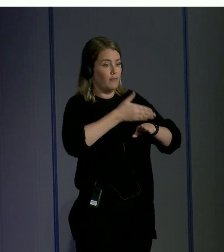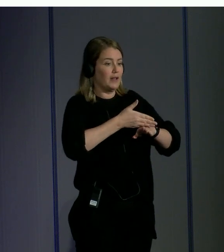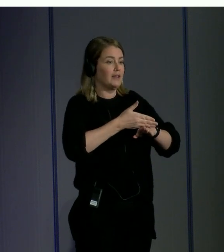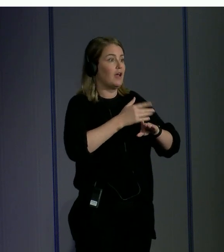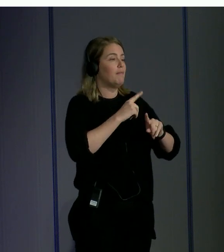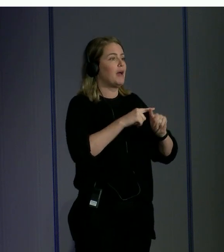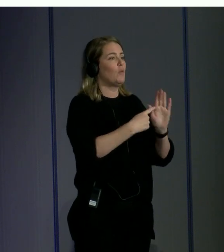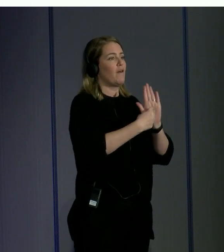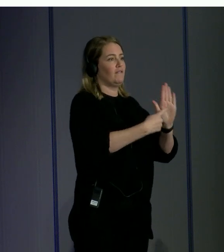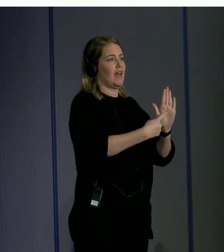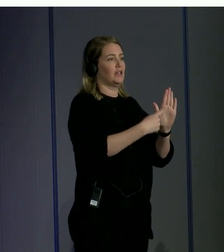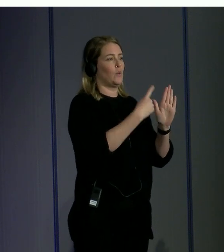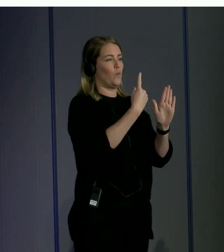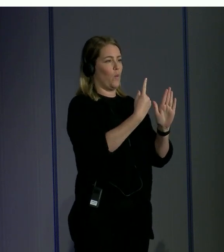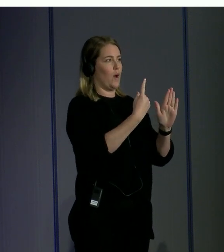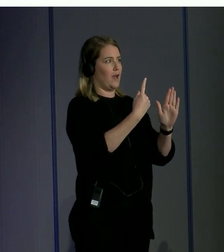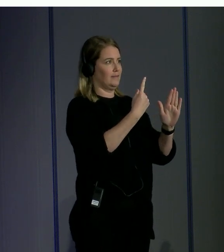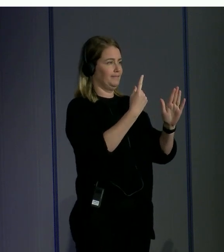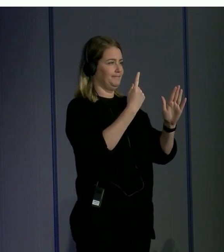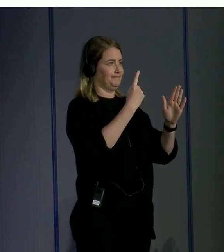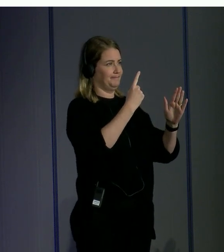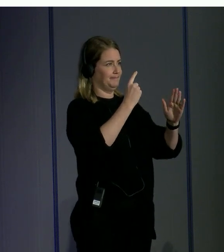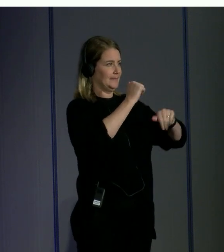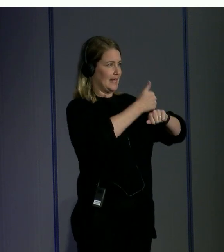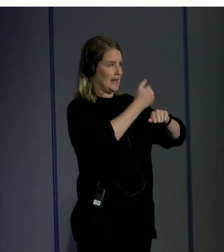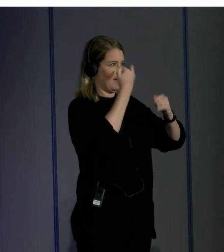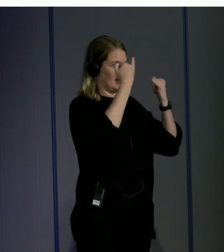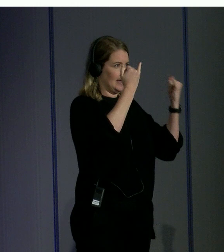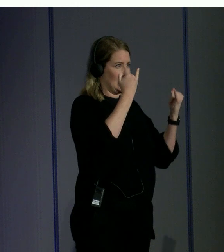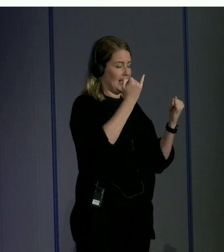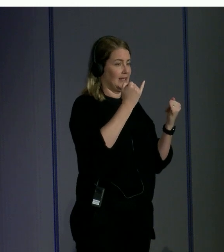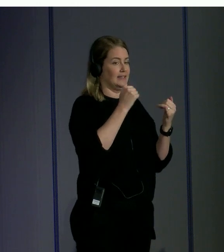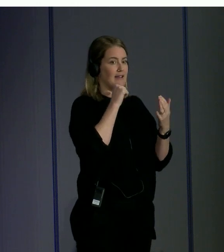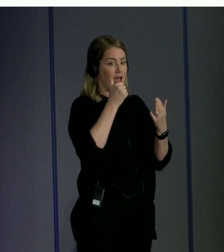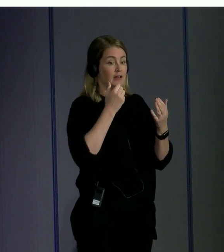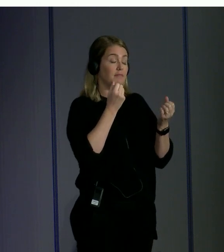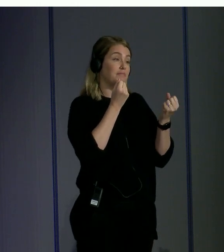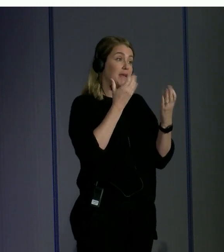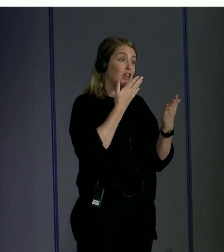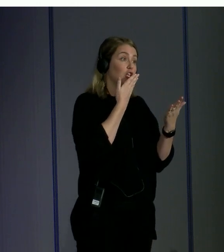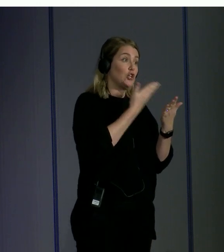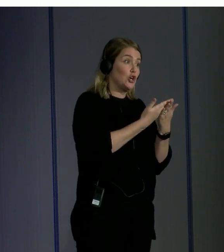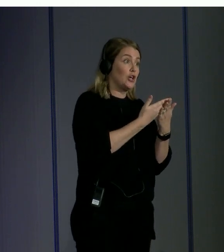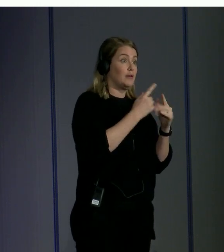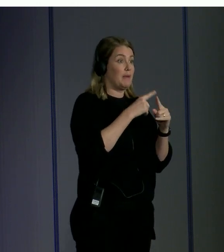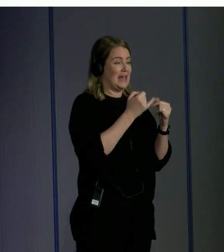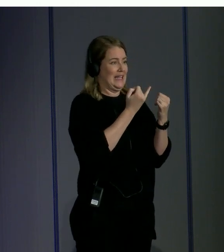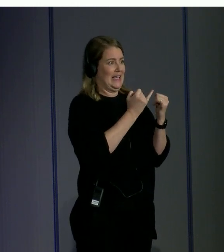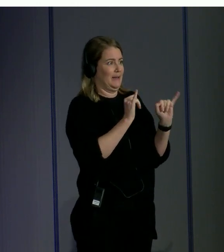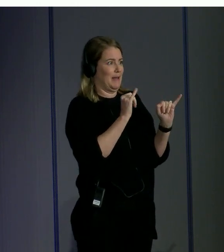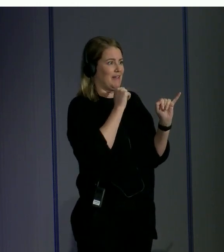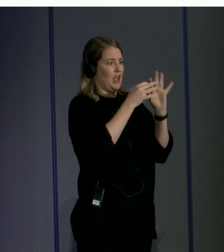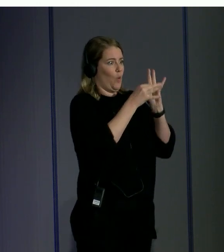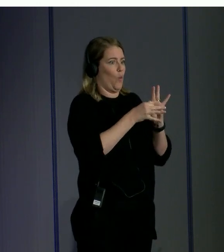reflect one set of design ideas, than to have one set that contains many good but independent and uncoordinated ideas.